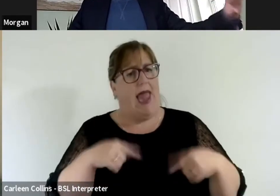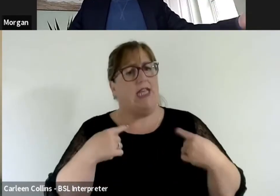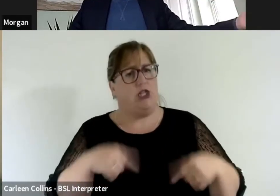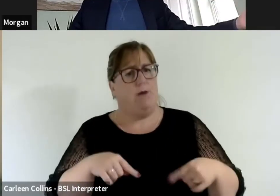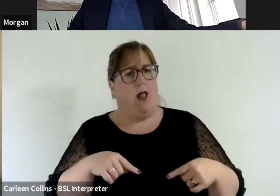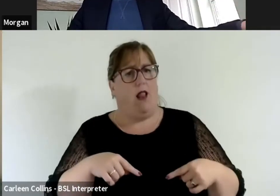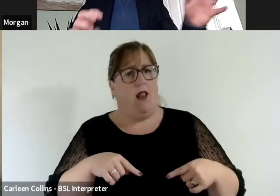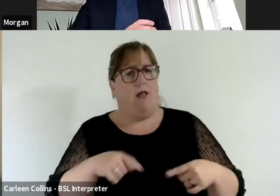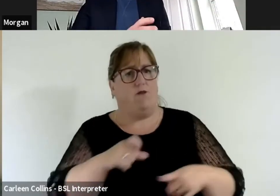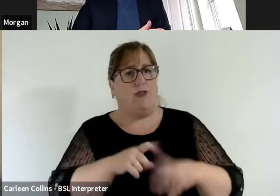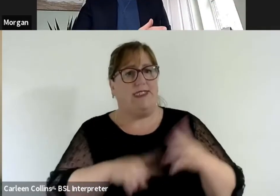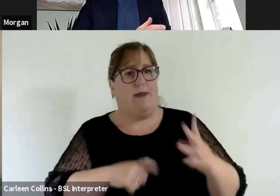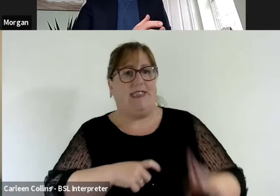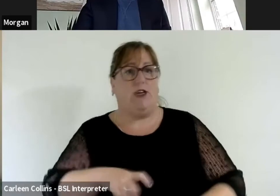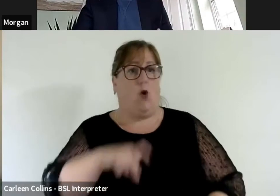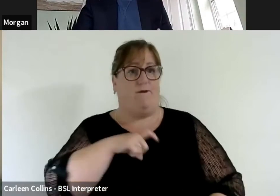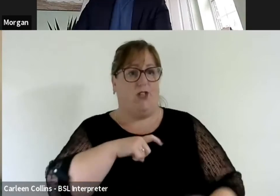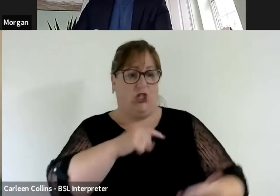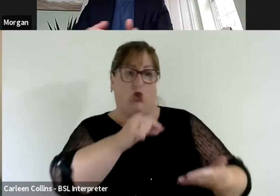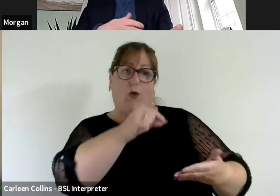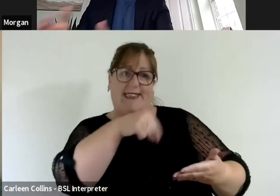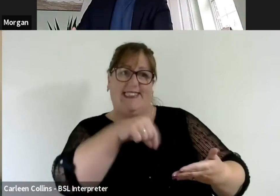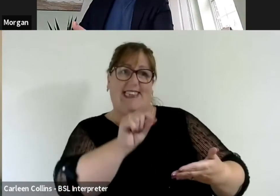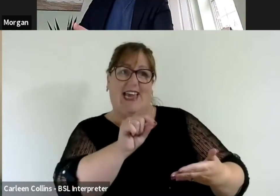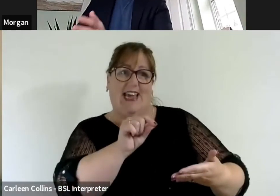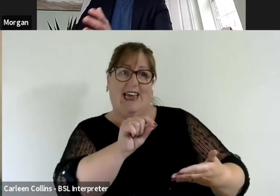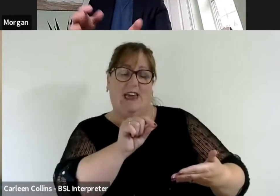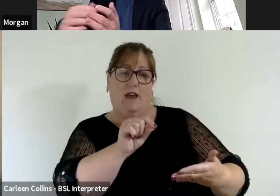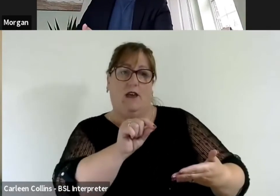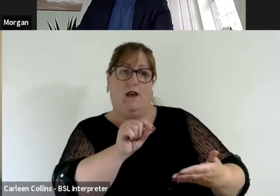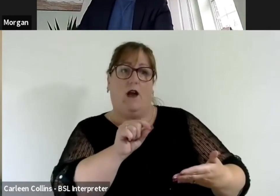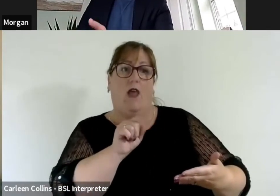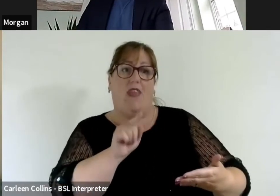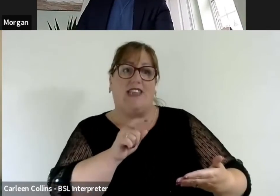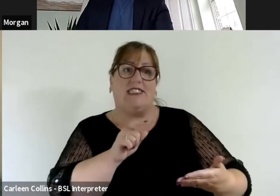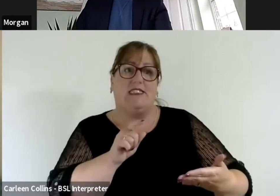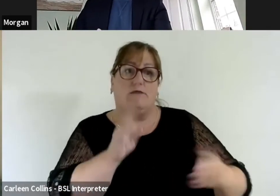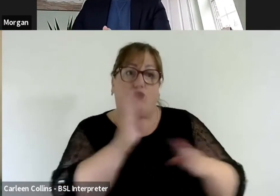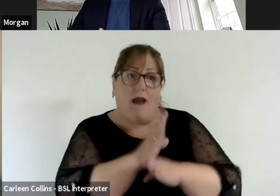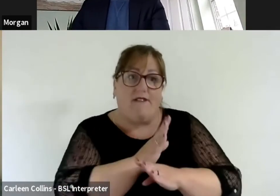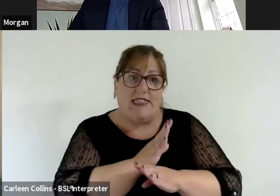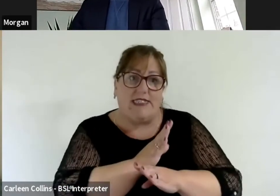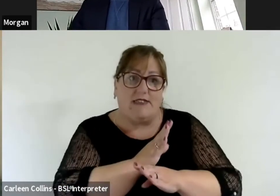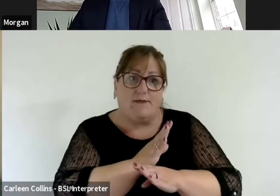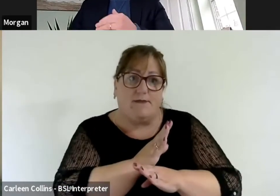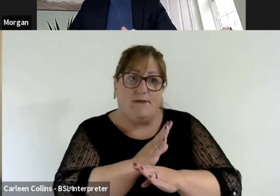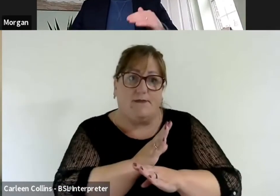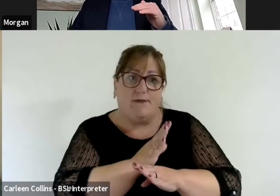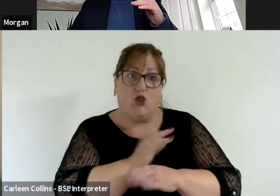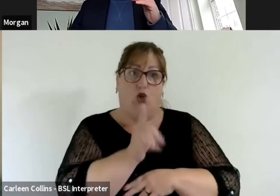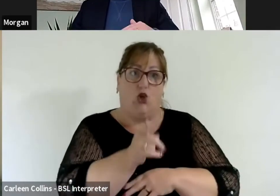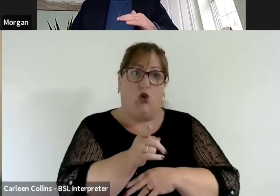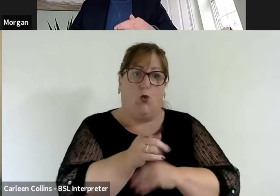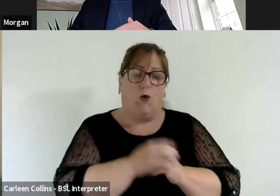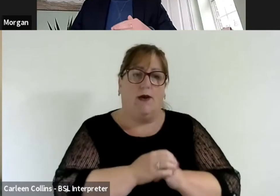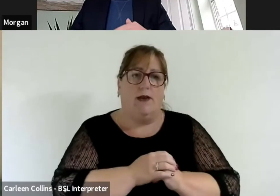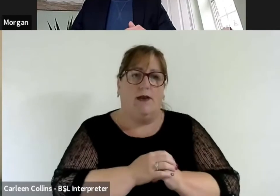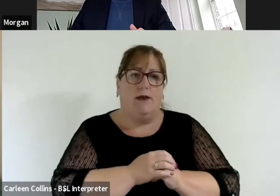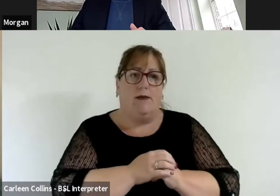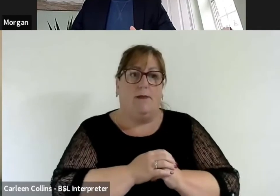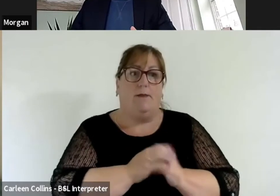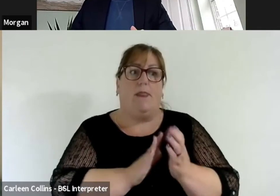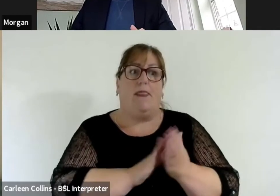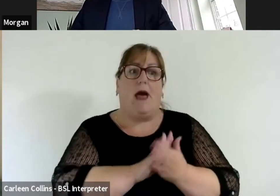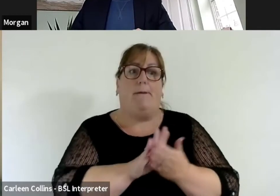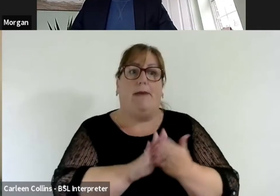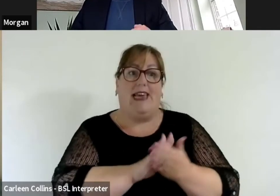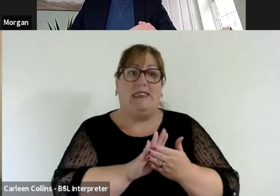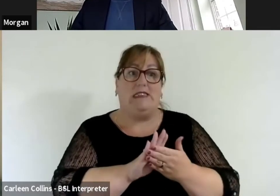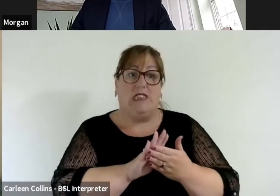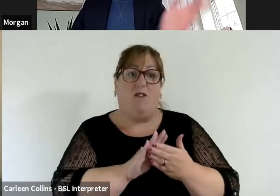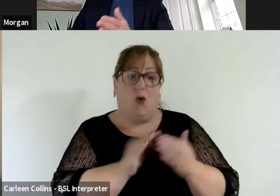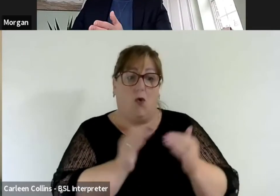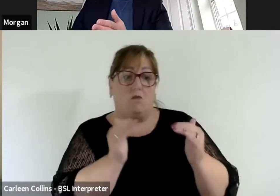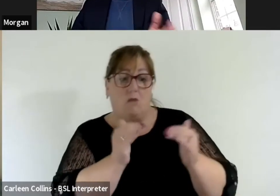scheme but you get a guaranteed interview if you meet the interview criteria.